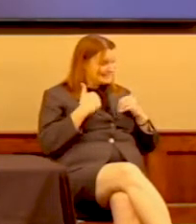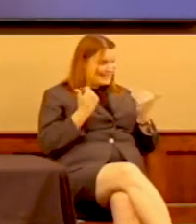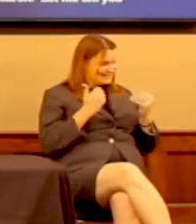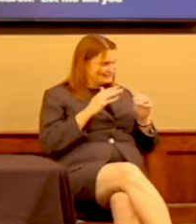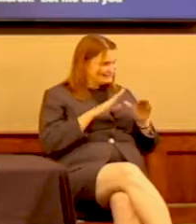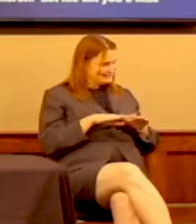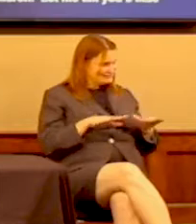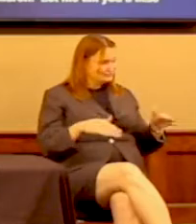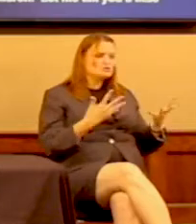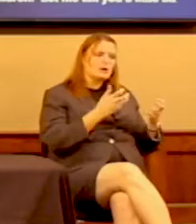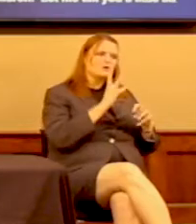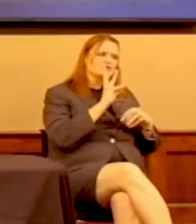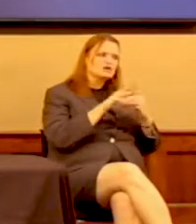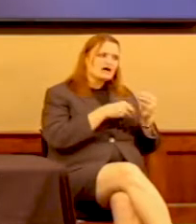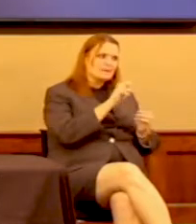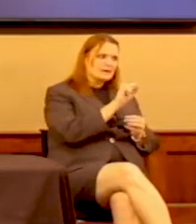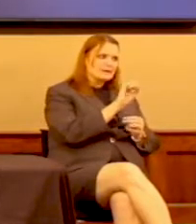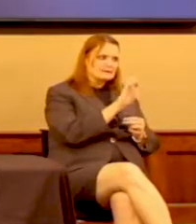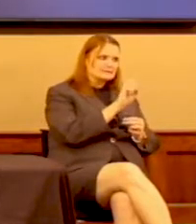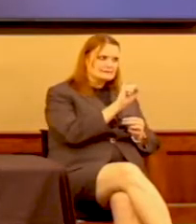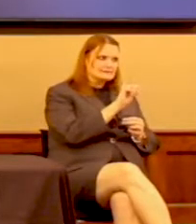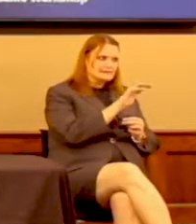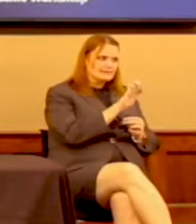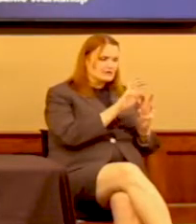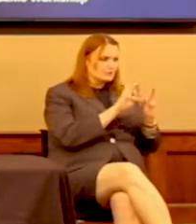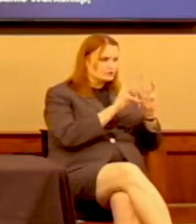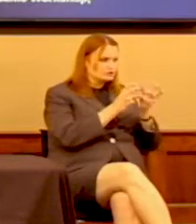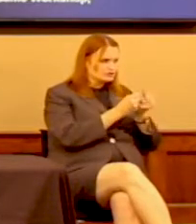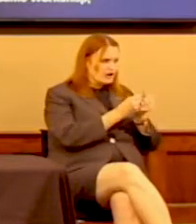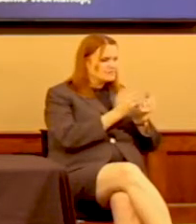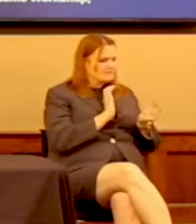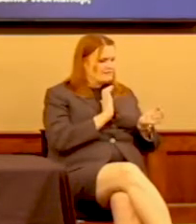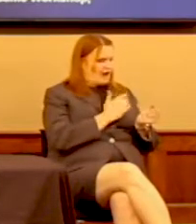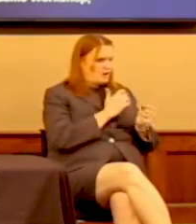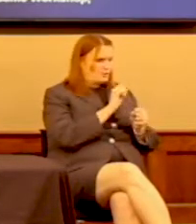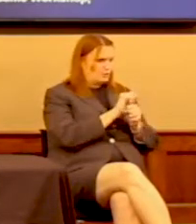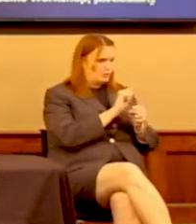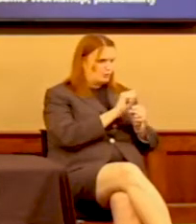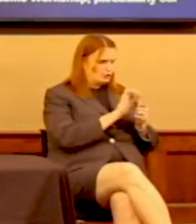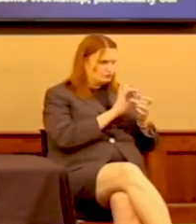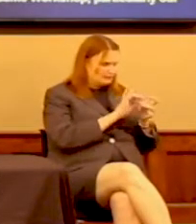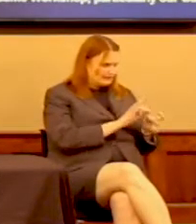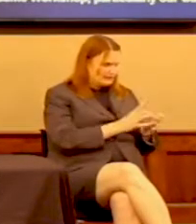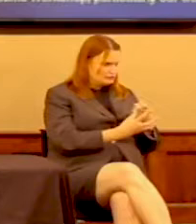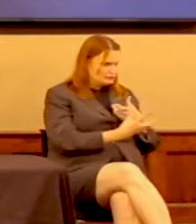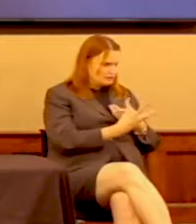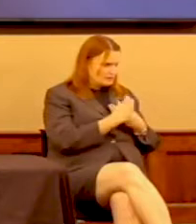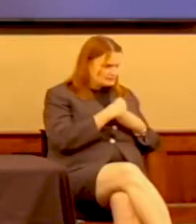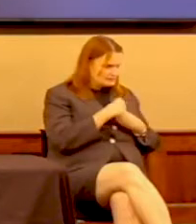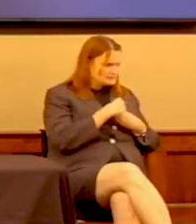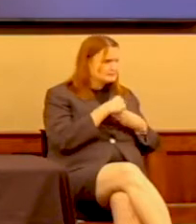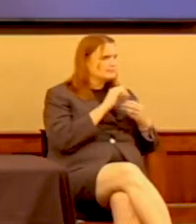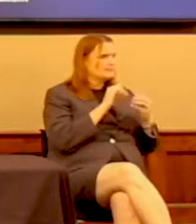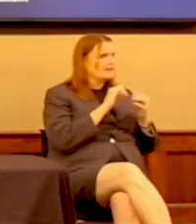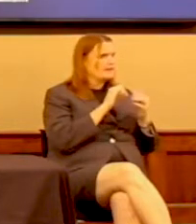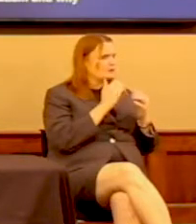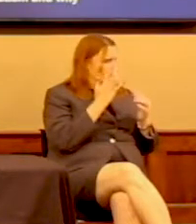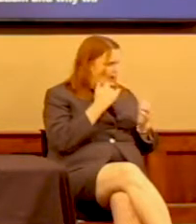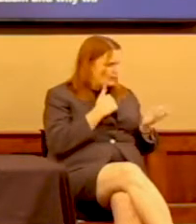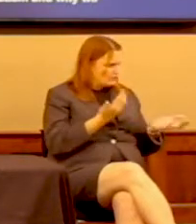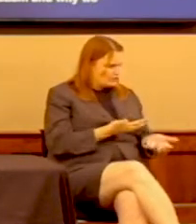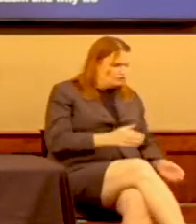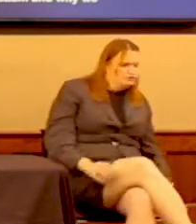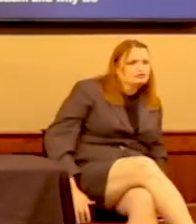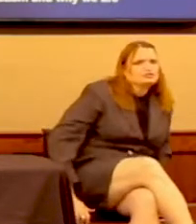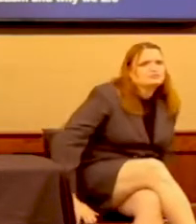and particularly our work around autism